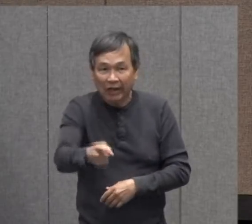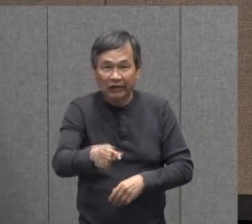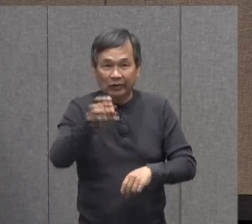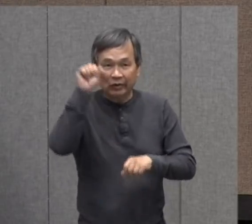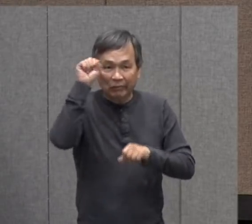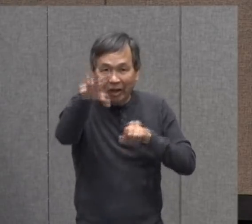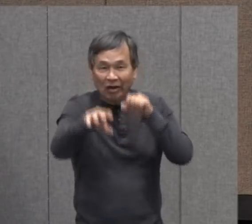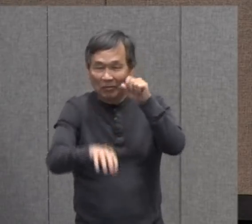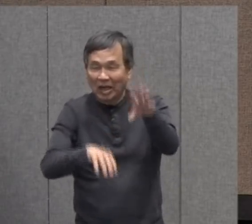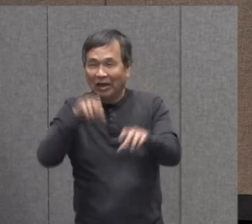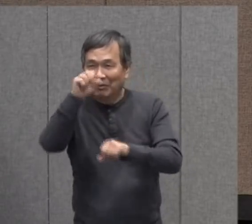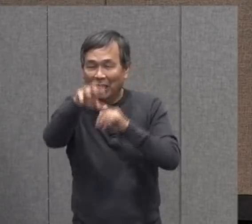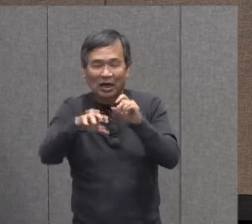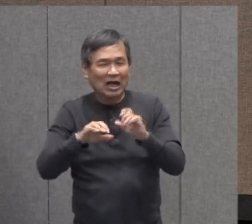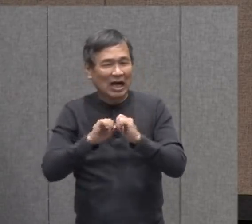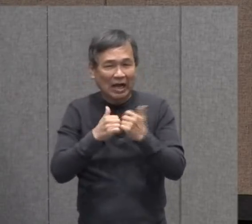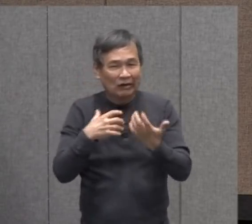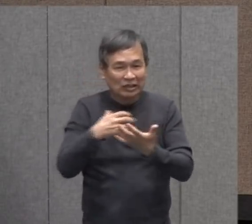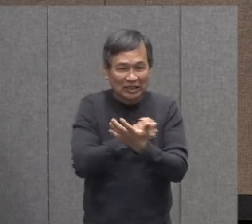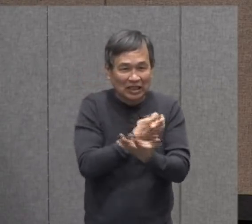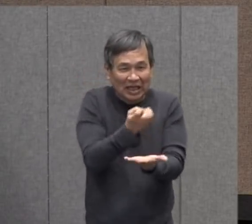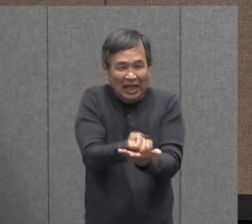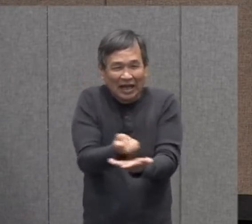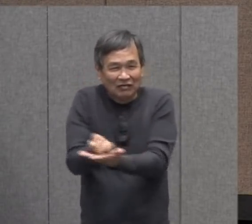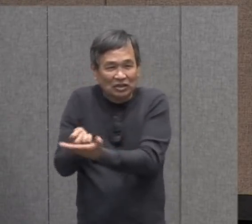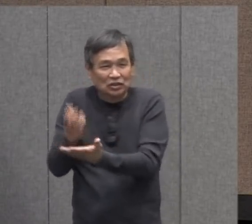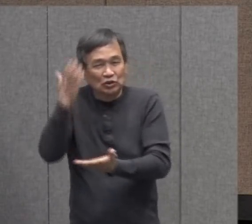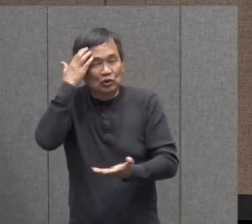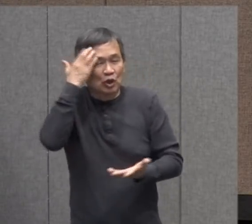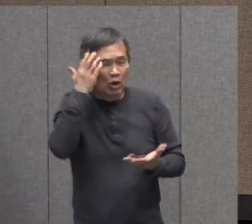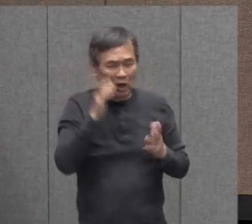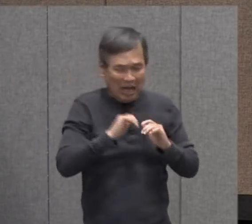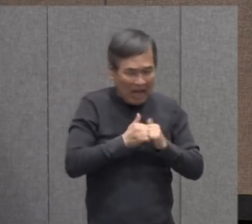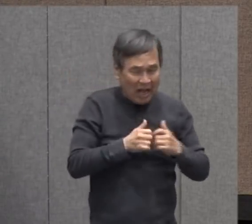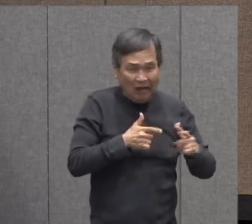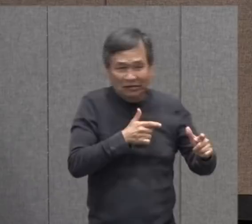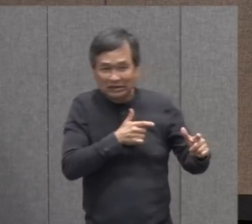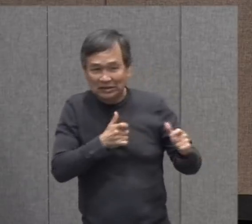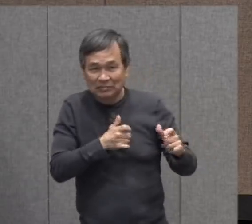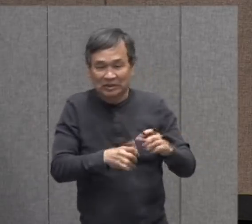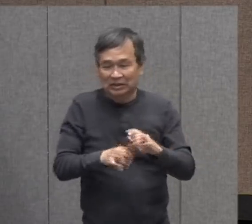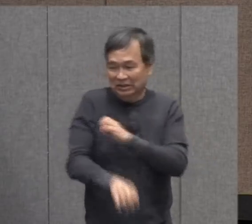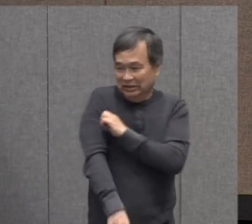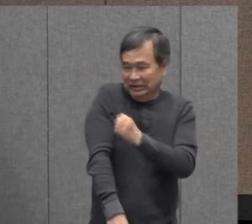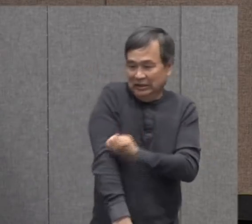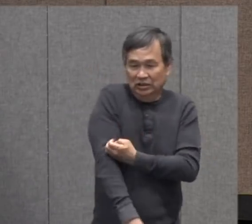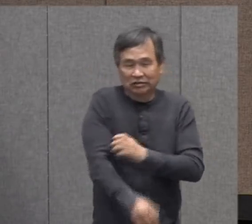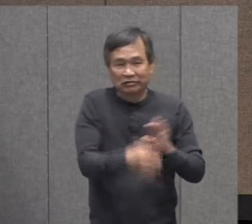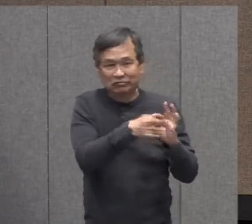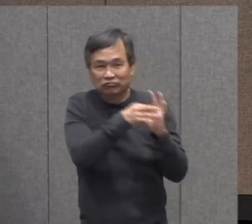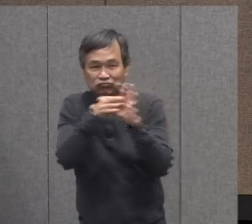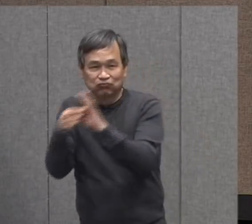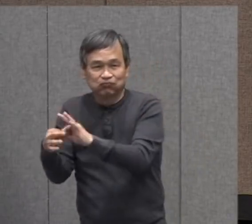of how speed and energy are related? And energy has lots of different types